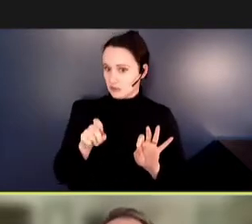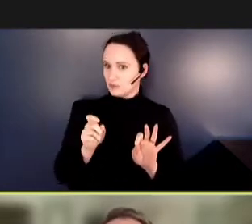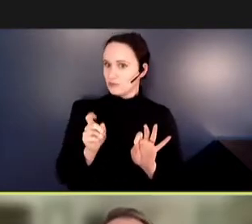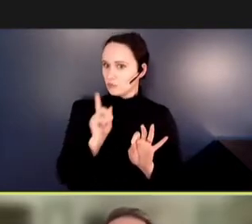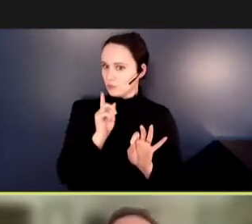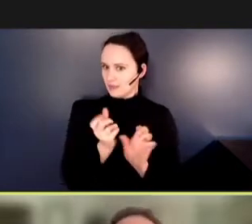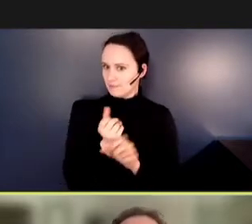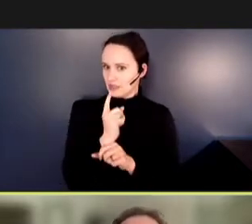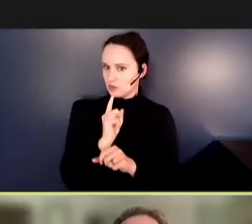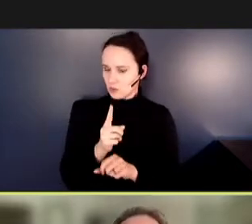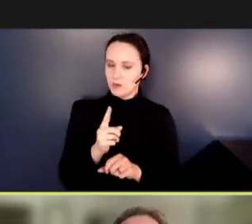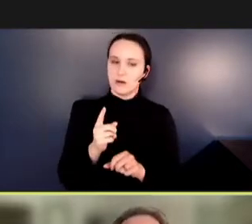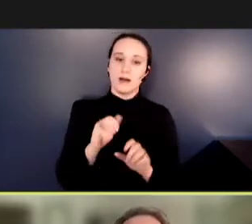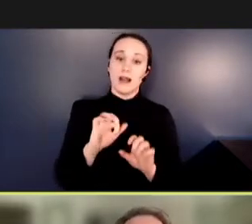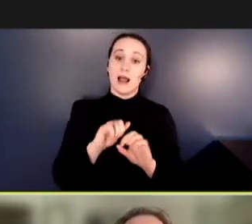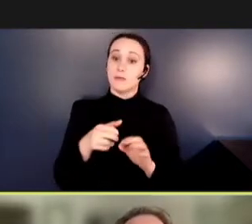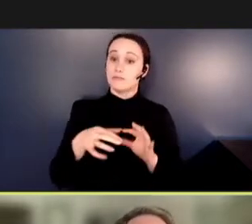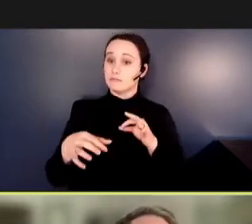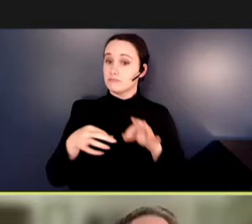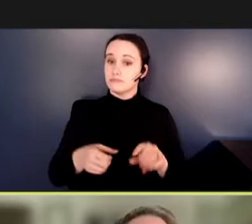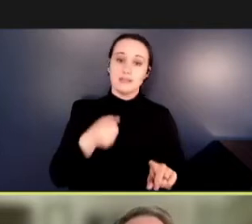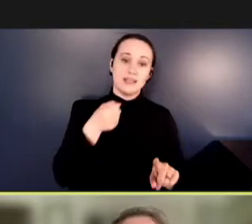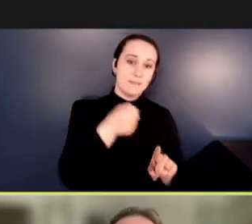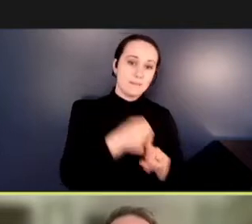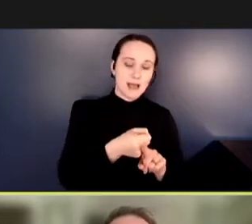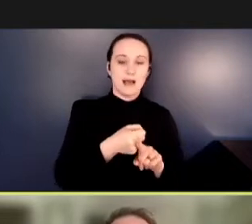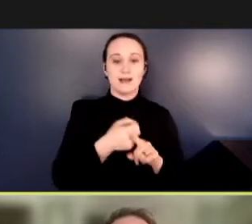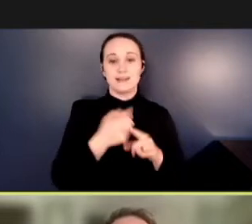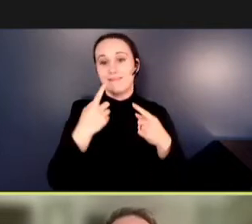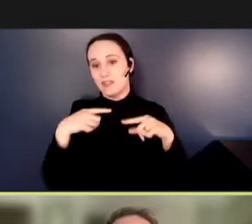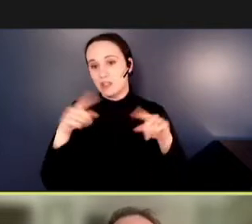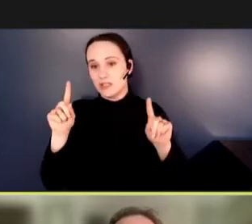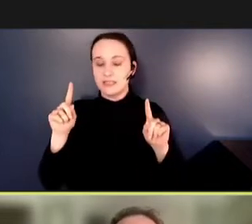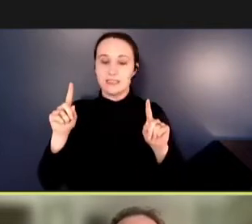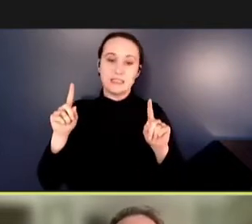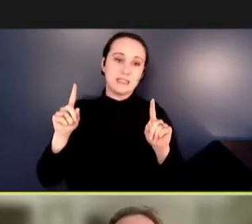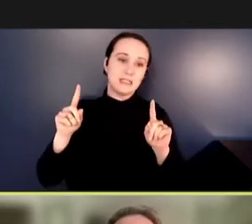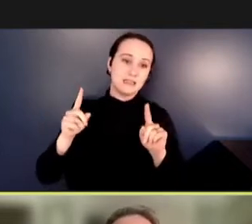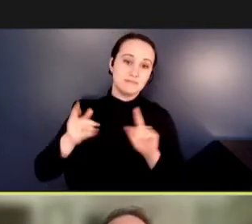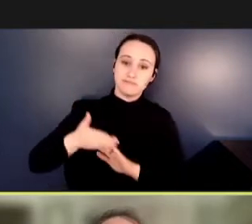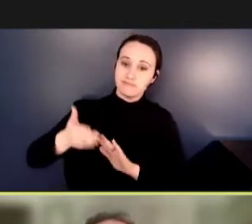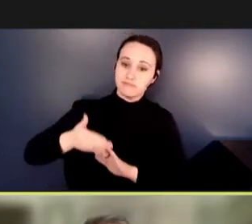efficiency, effectiveness, and efficacy. And we're not there yet, but it's starting